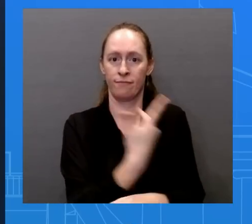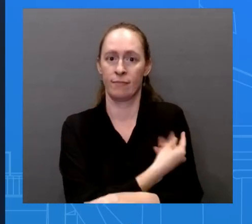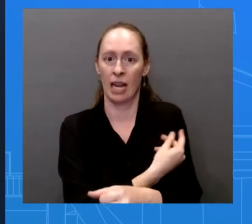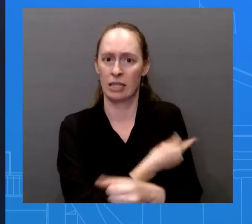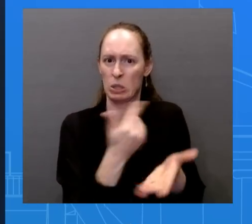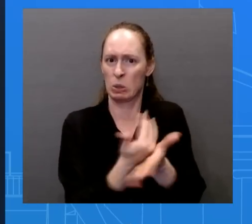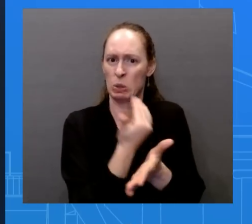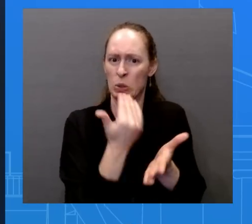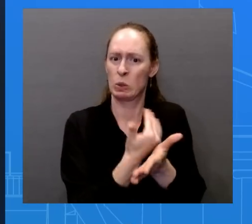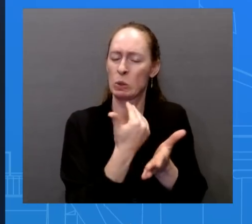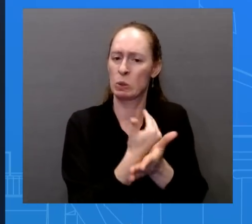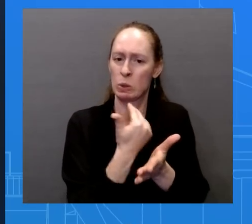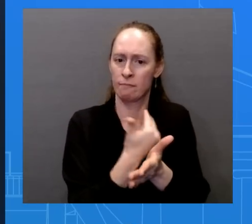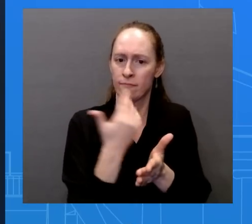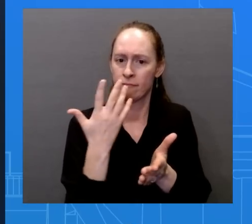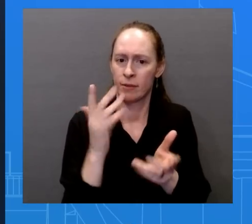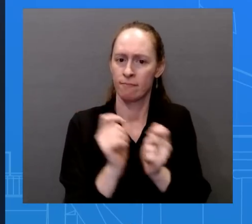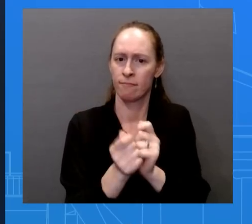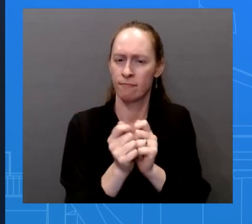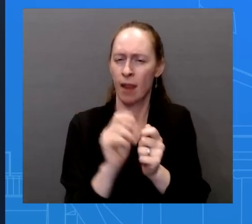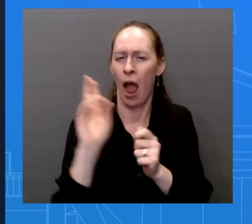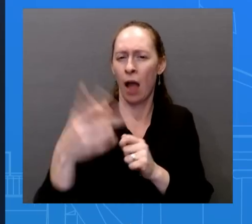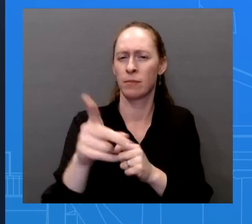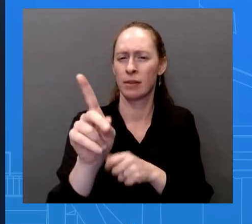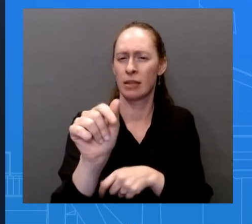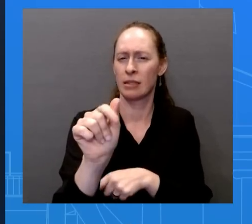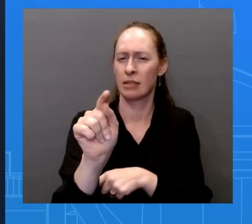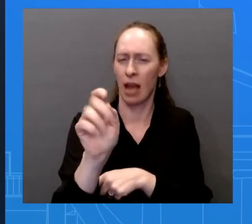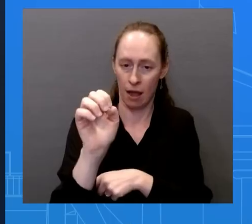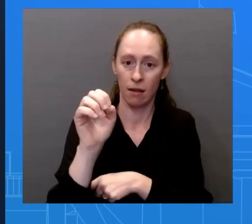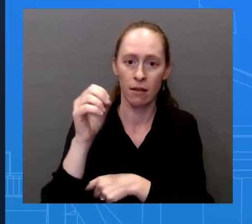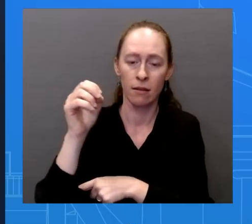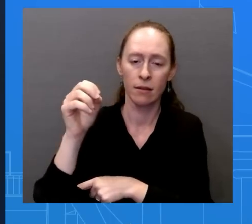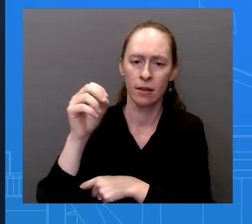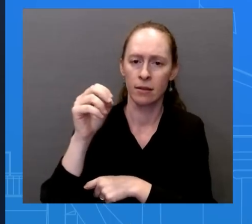and 15 million people have gotten the new COVID vaccine through this past weekend.